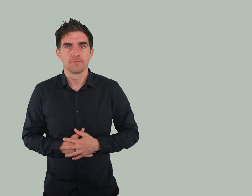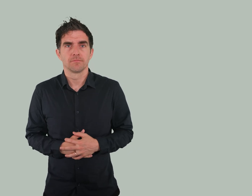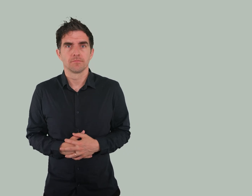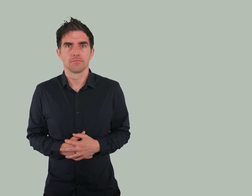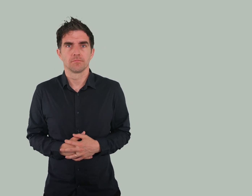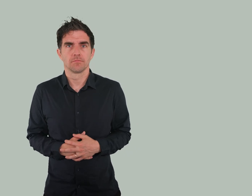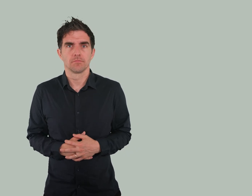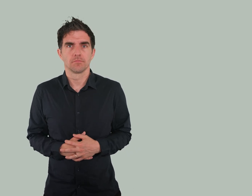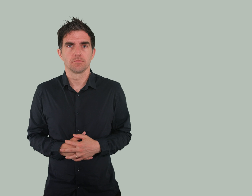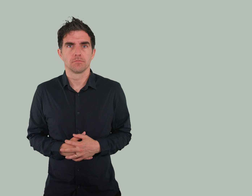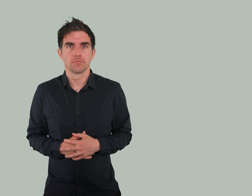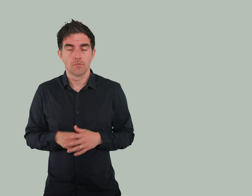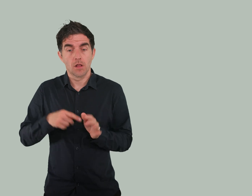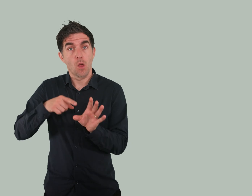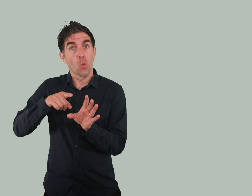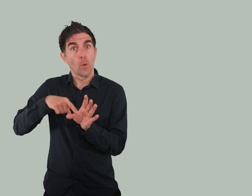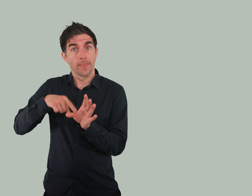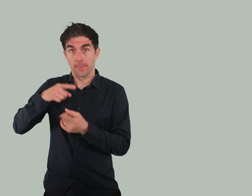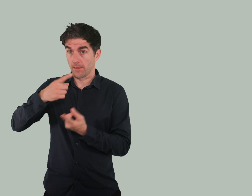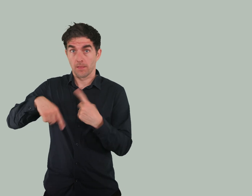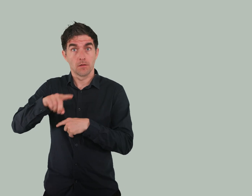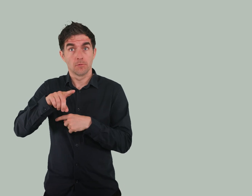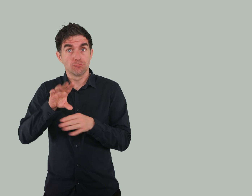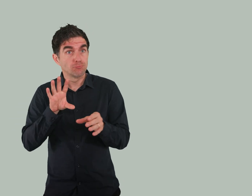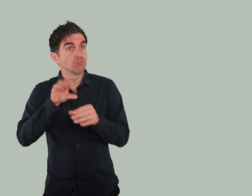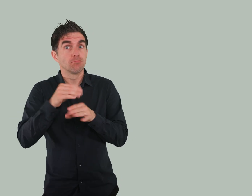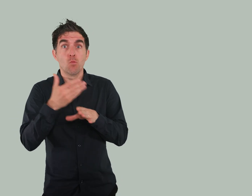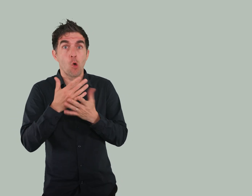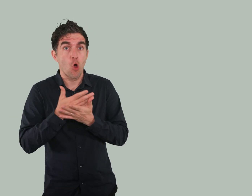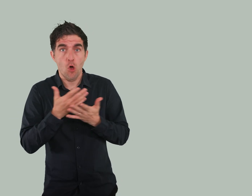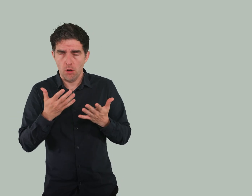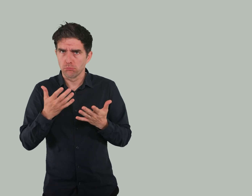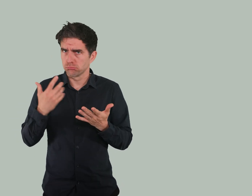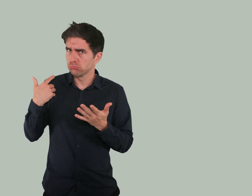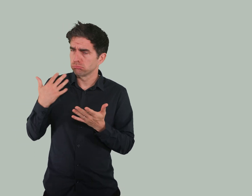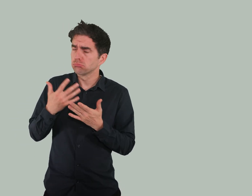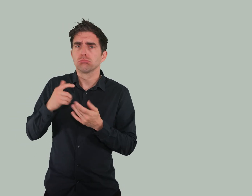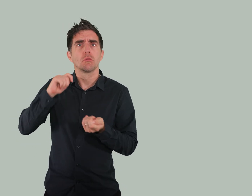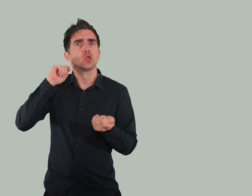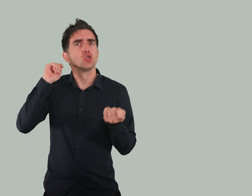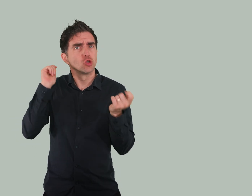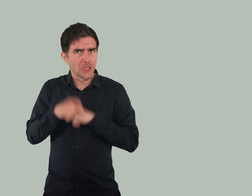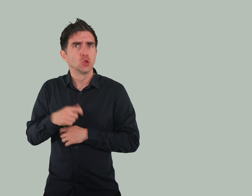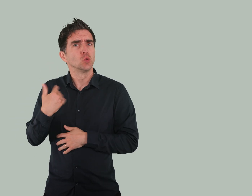284. The youth labour market has changed in ways that have made the transition